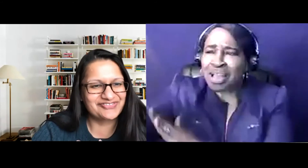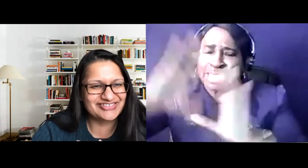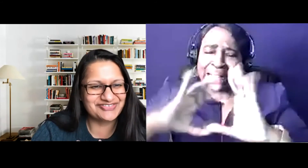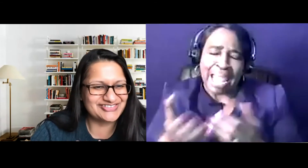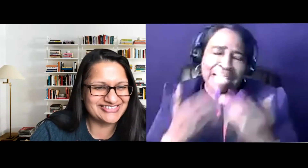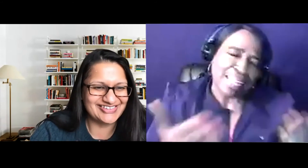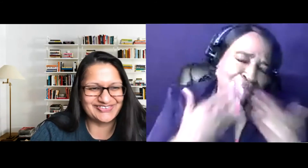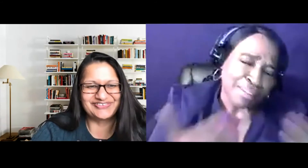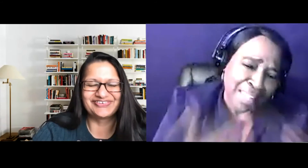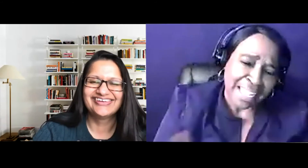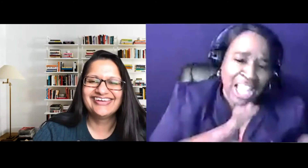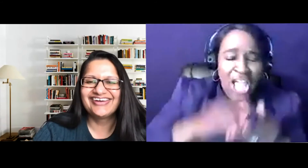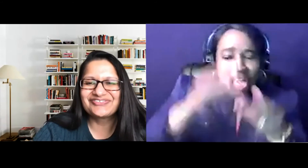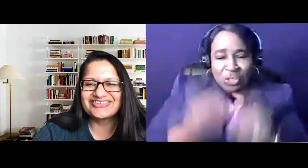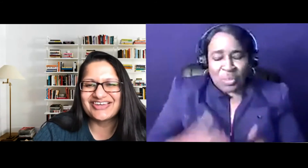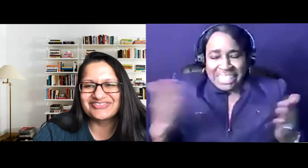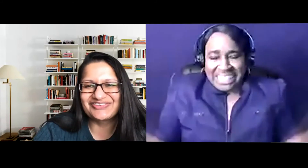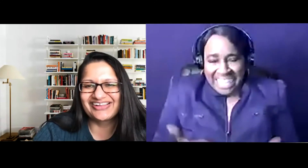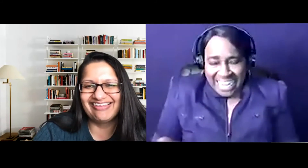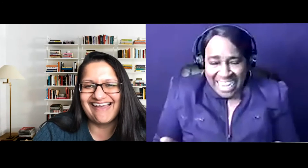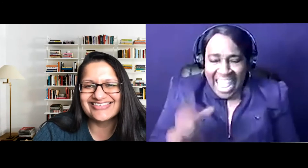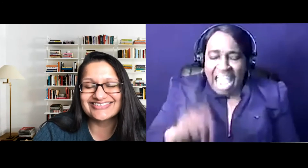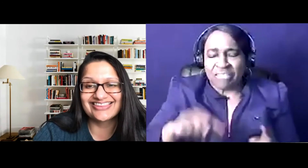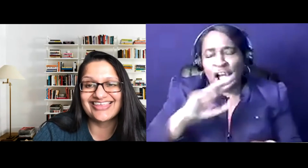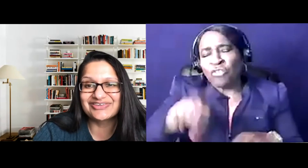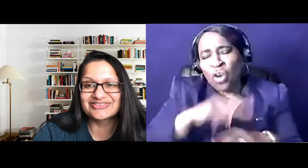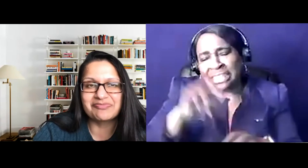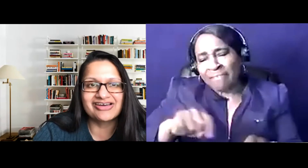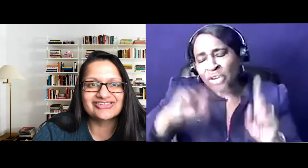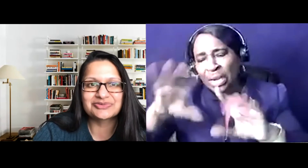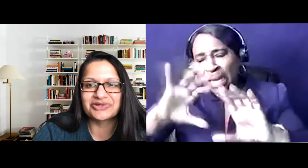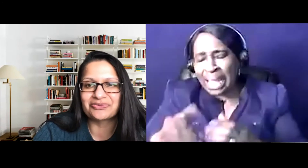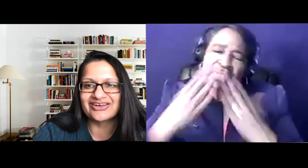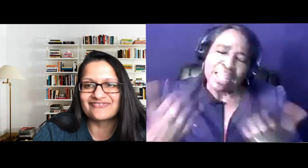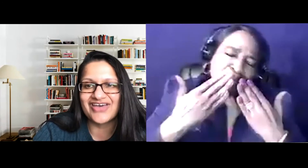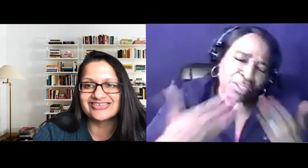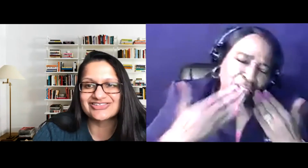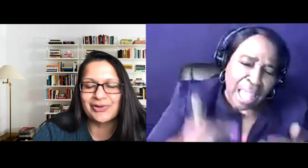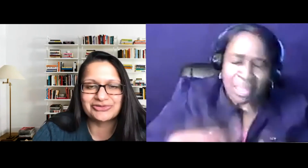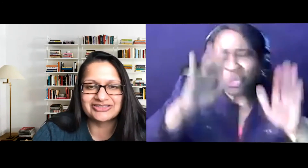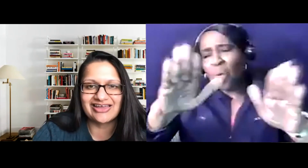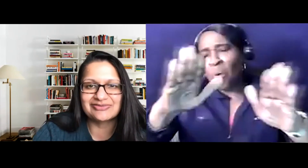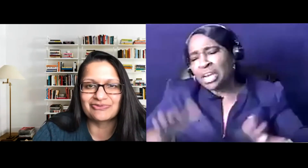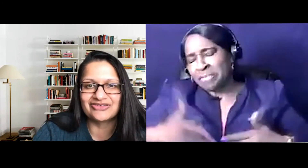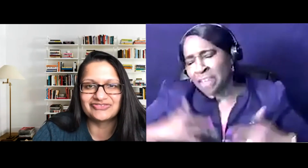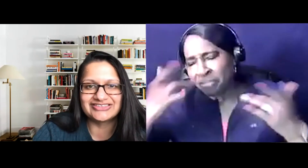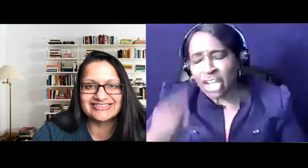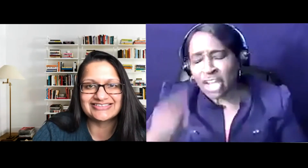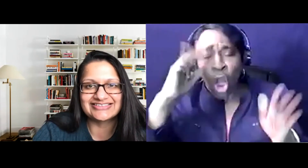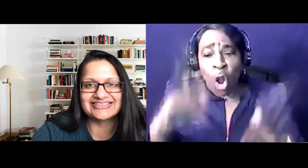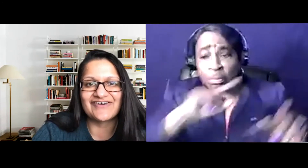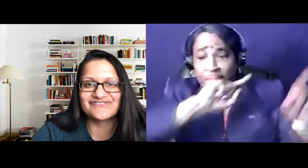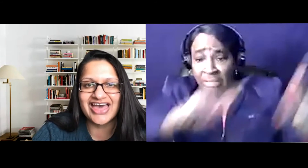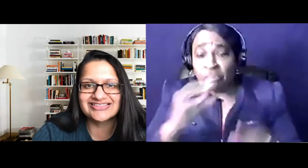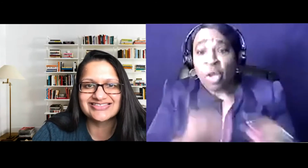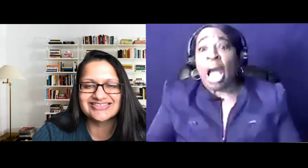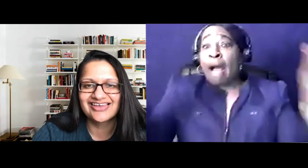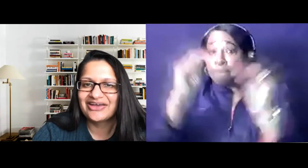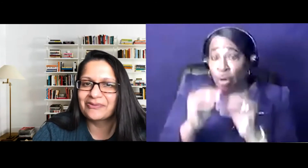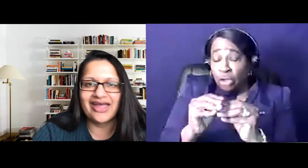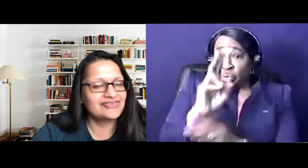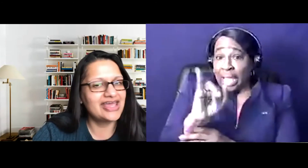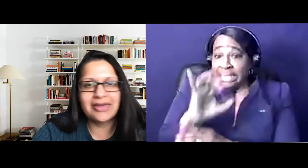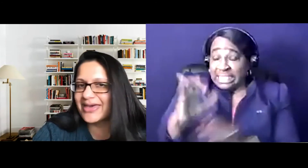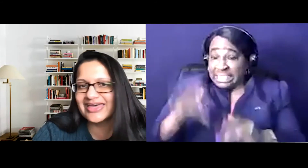So students here who, of course, have to go to class. "Thank you so much.Tthis was a great event. Hope to attend more of DCC's events." We have an "amen."